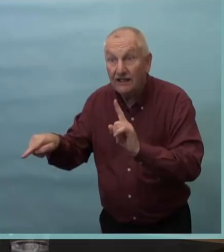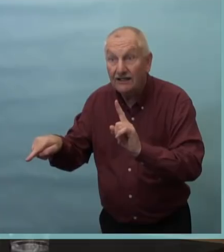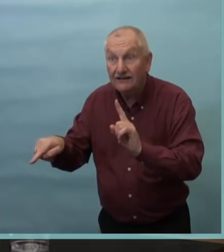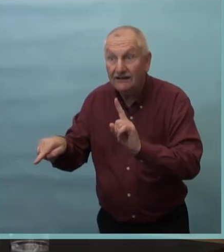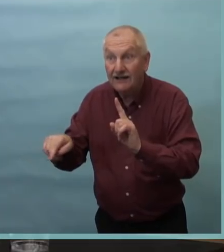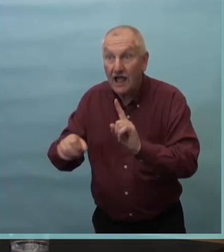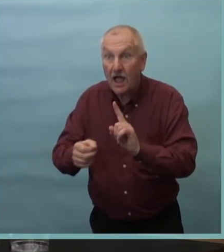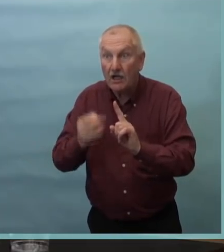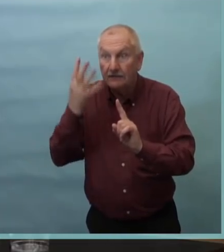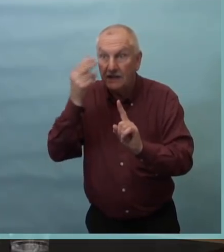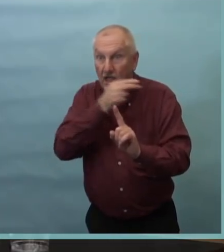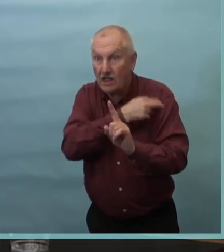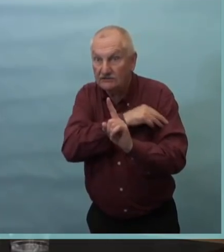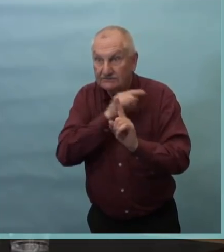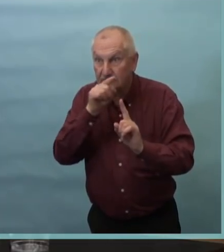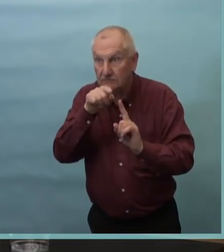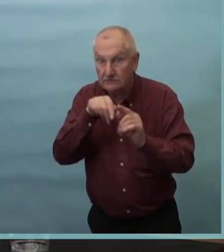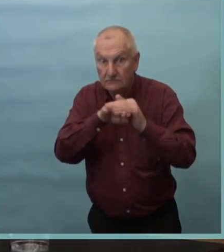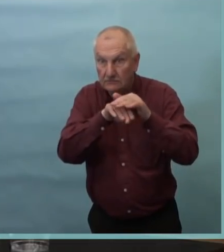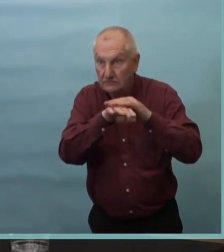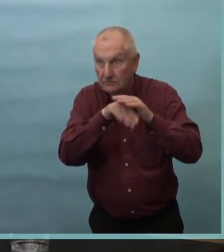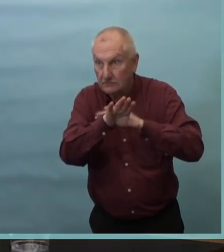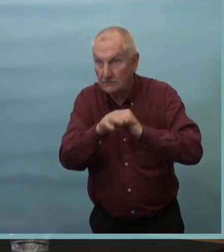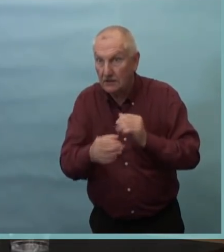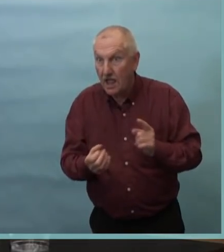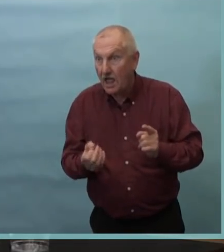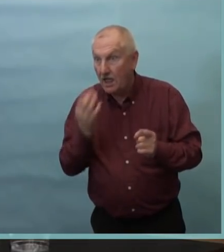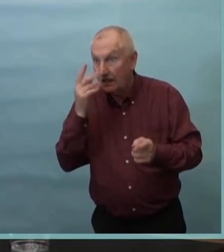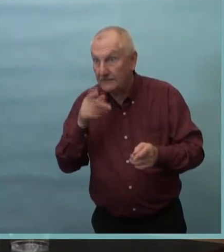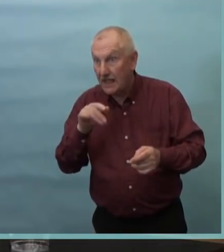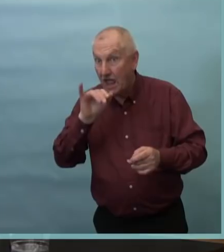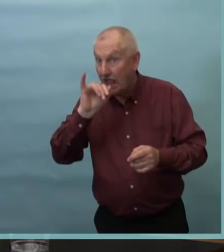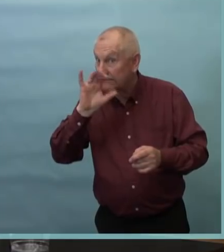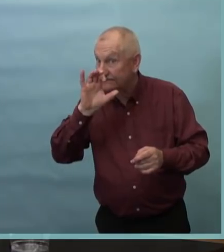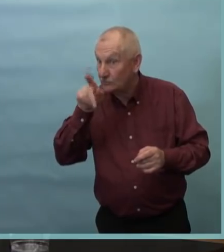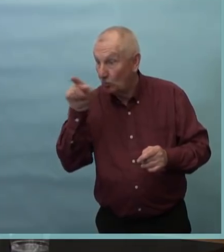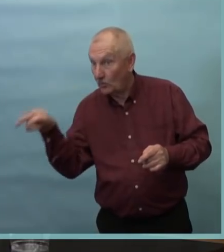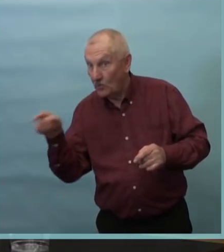and probably most importantly are a positive test proportion of tests will